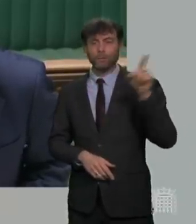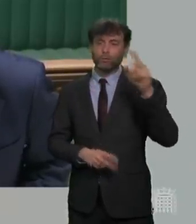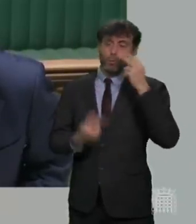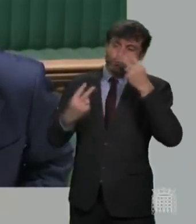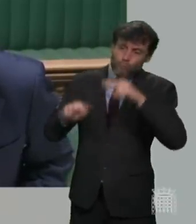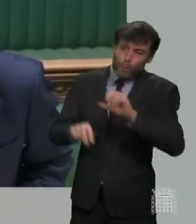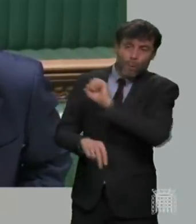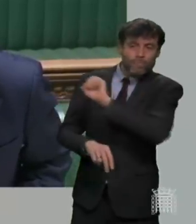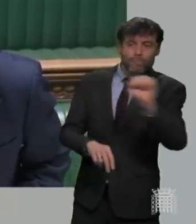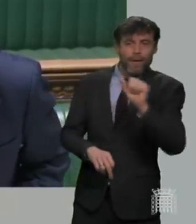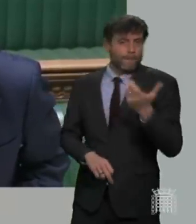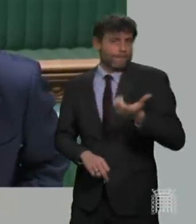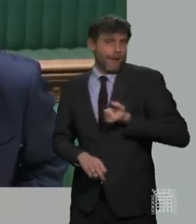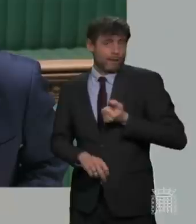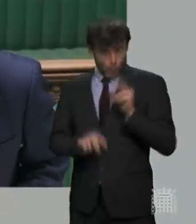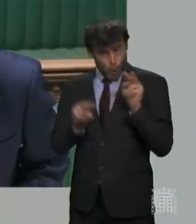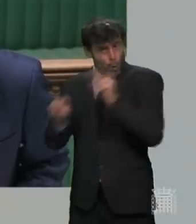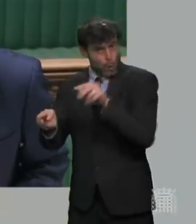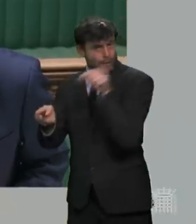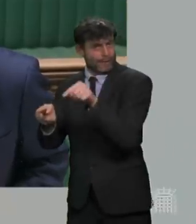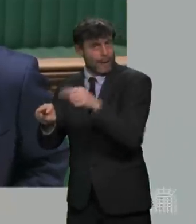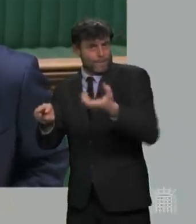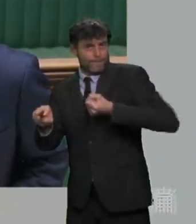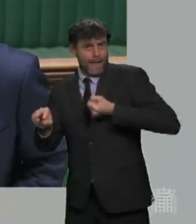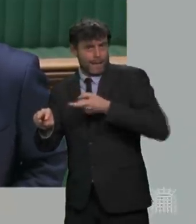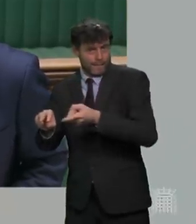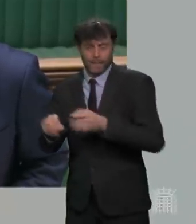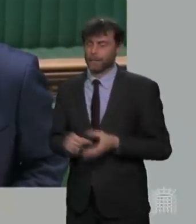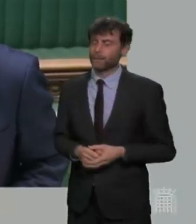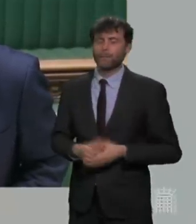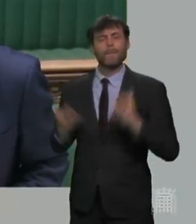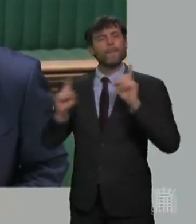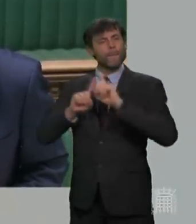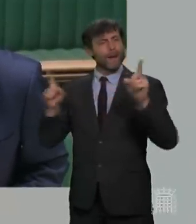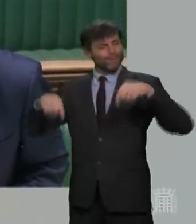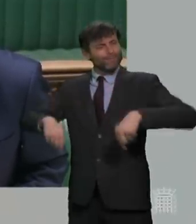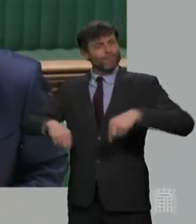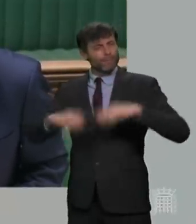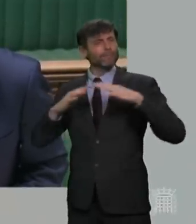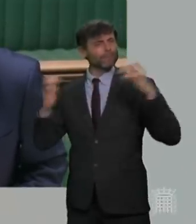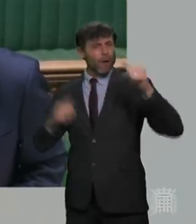at their pay. I want to stress, however, that, as the House knows, starting salaries for nurses have